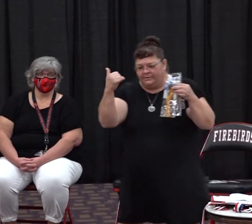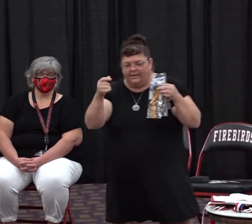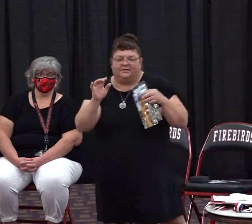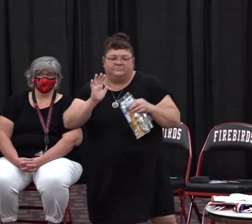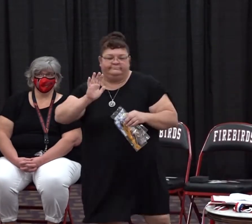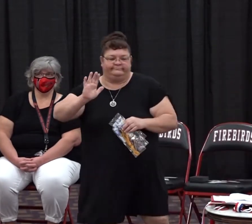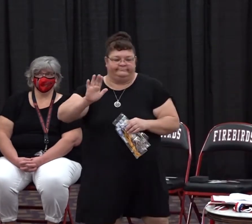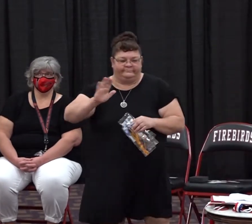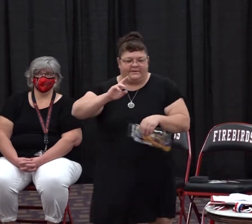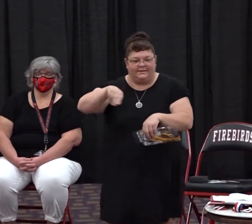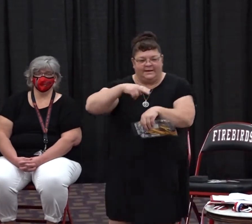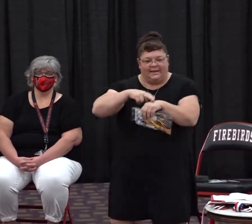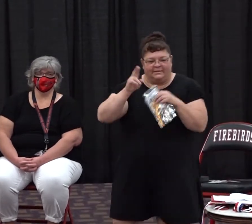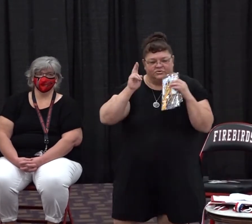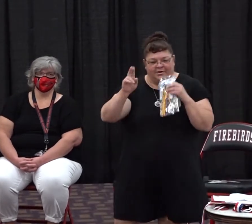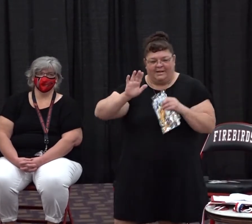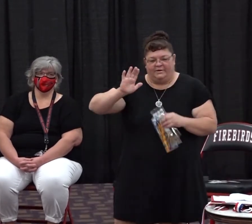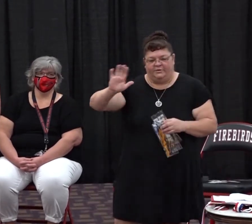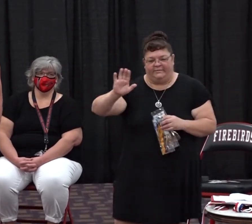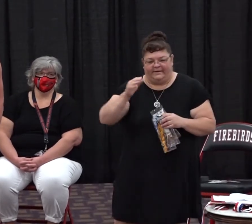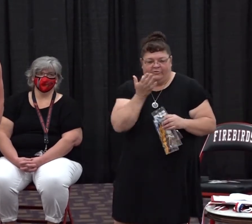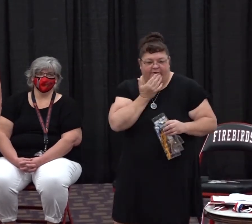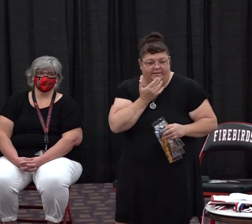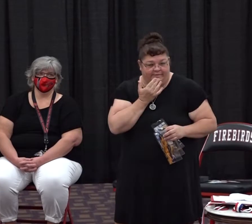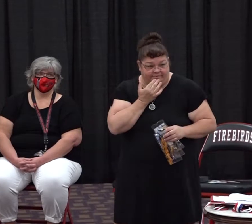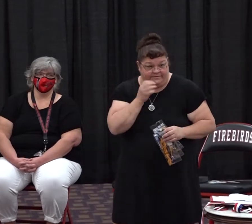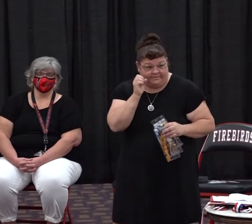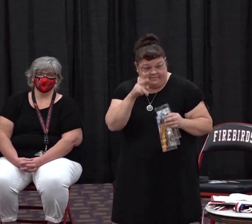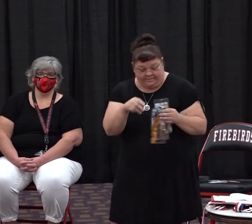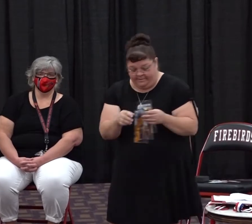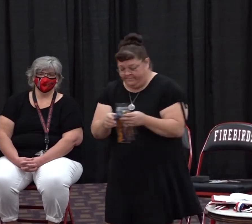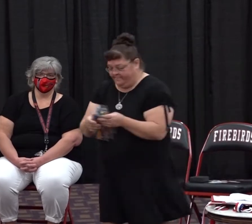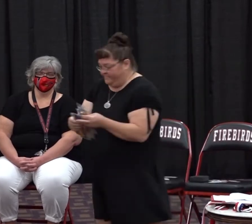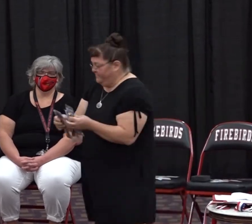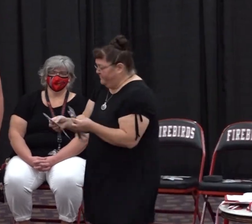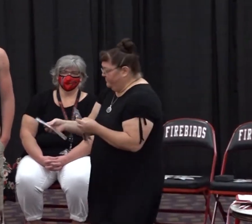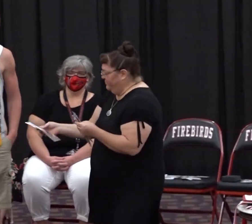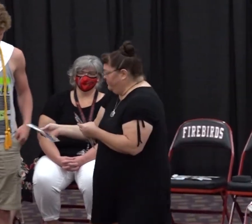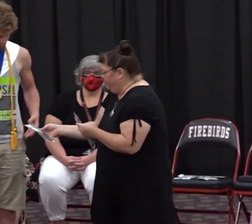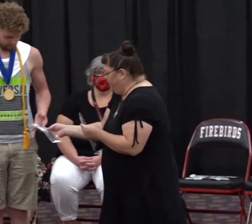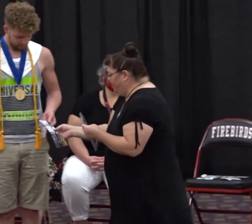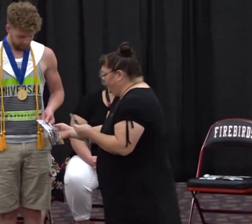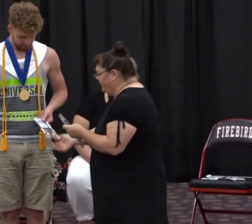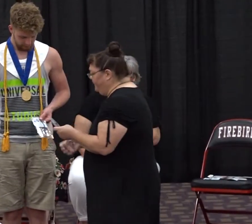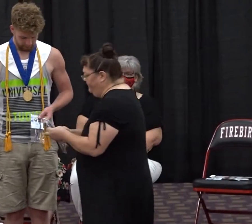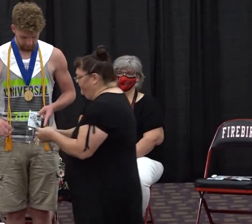And the reason why it's blue and yellow is the National Honor Society, that's their colors. Ok?